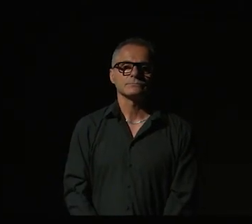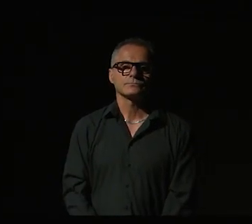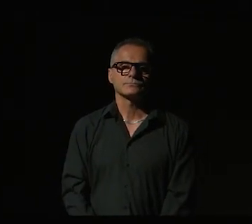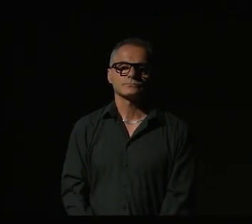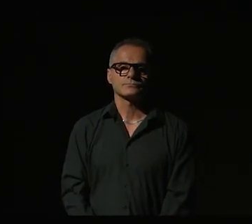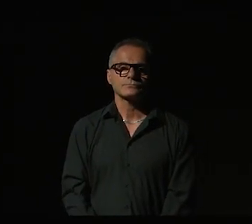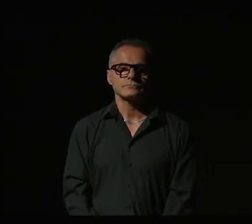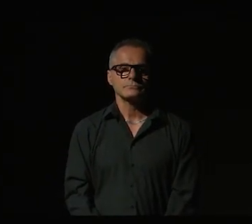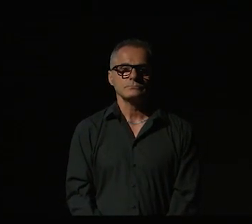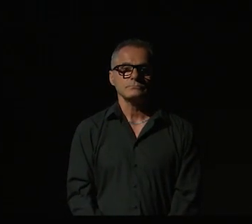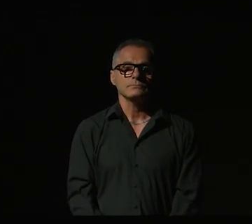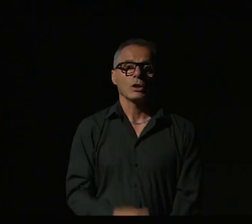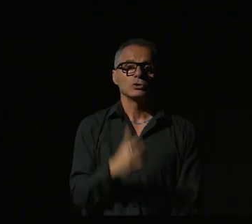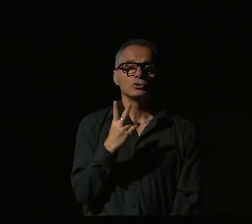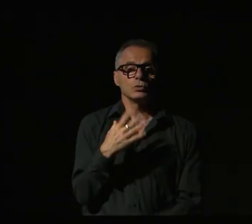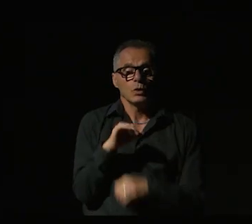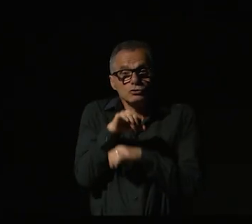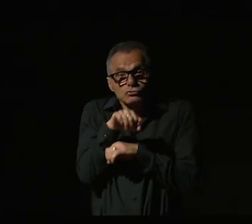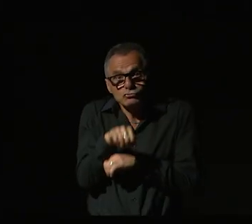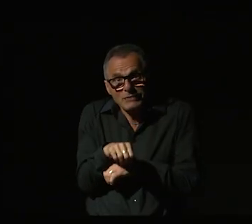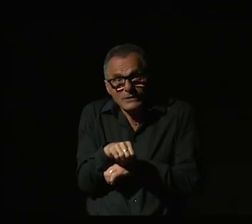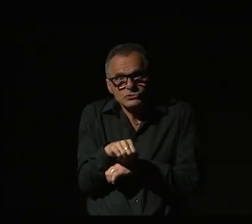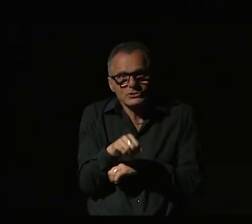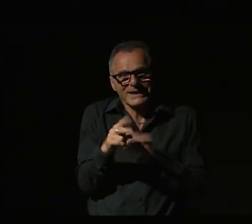The two crouching Venuses from the philosopher's room